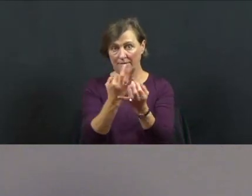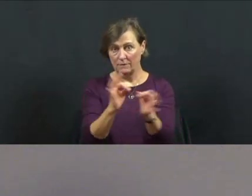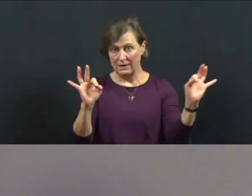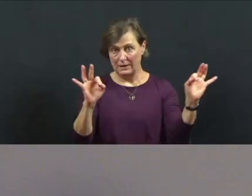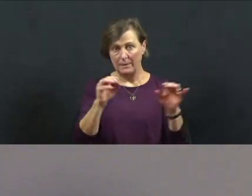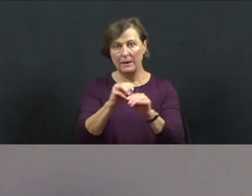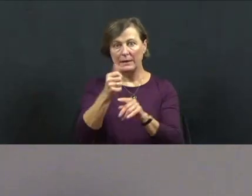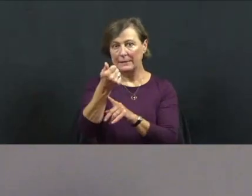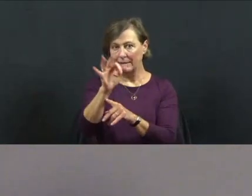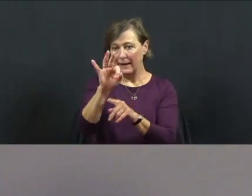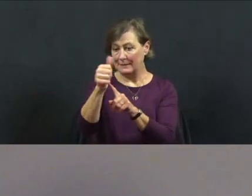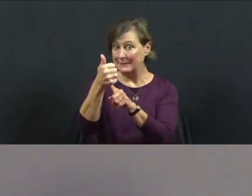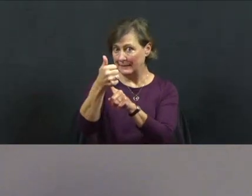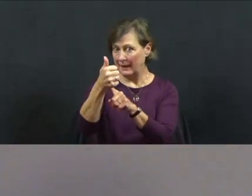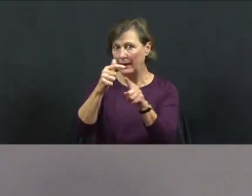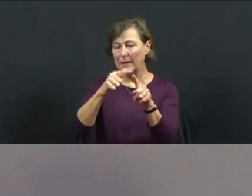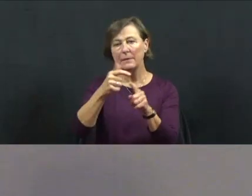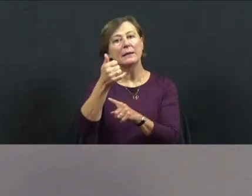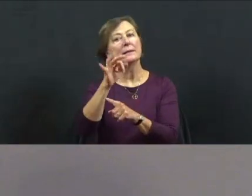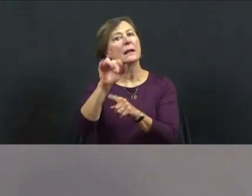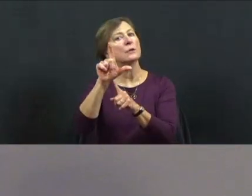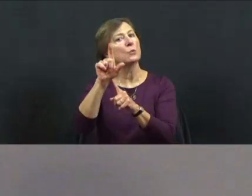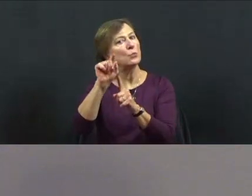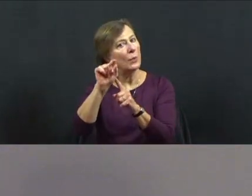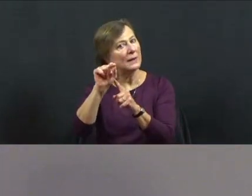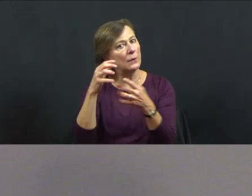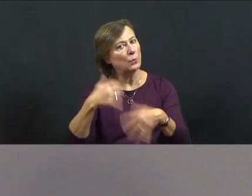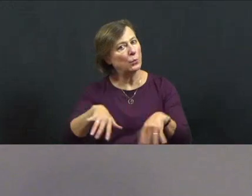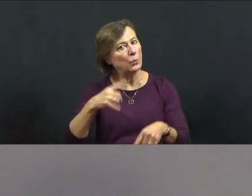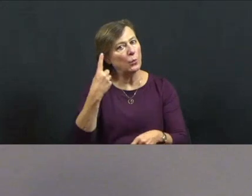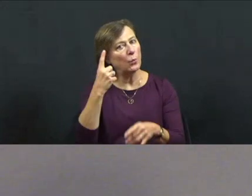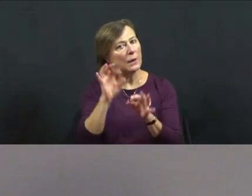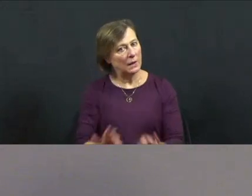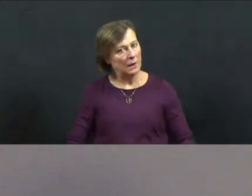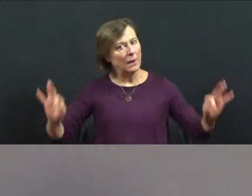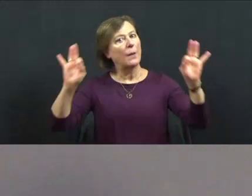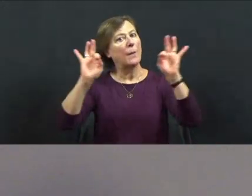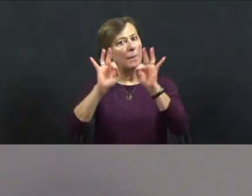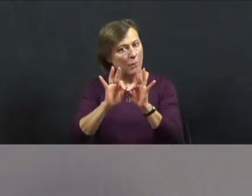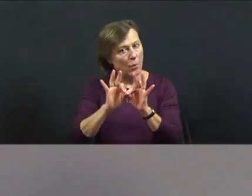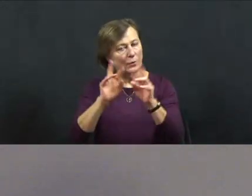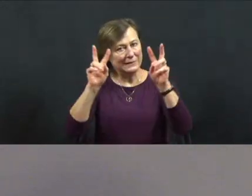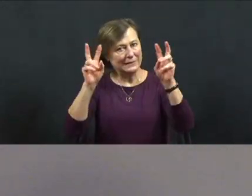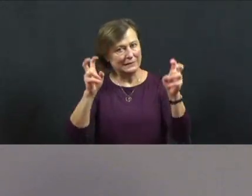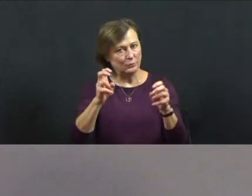in 1920 one of the most important issues, by Lizzie's way of thinking, was the